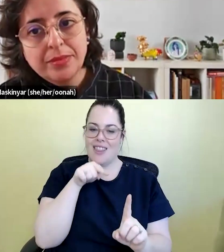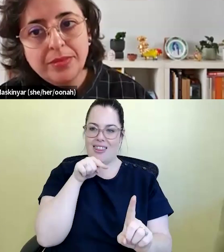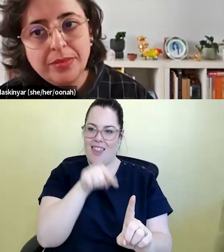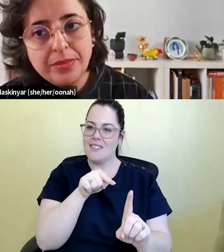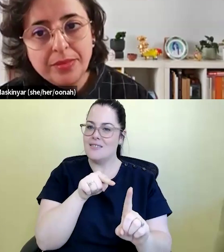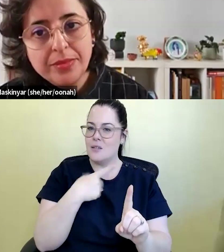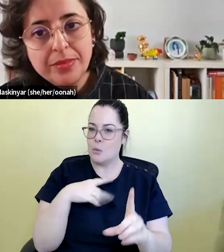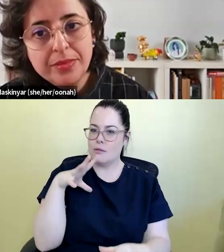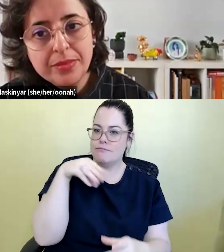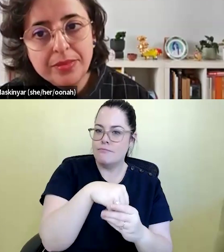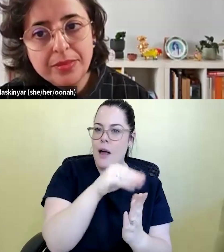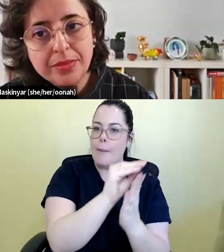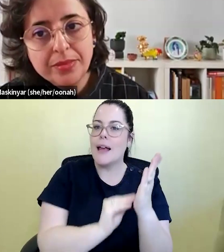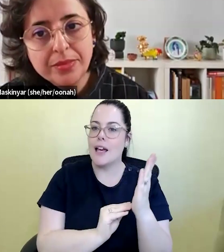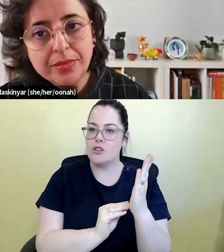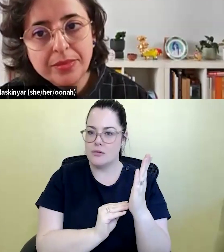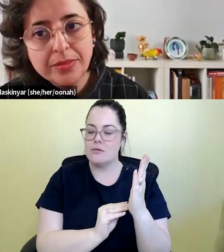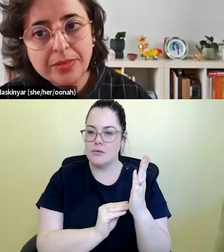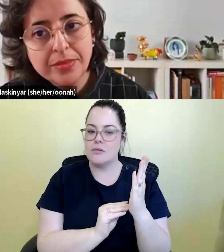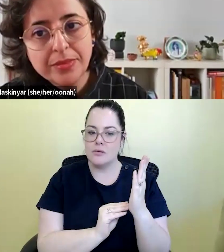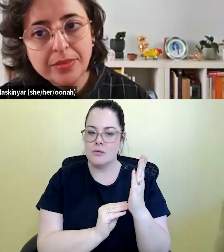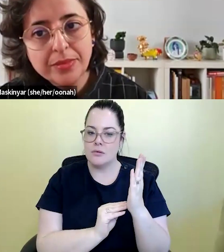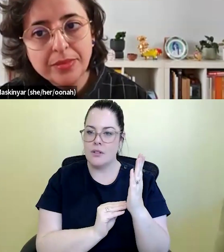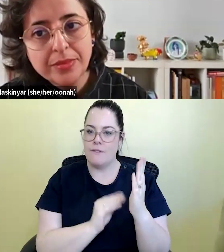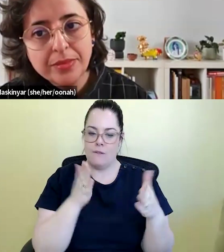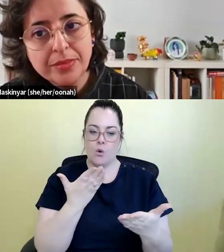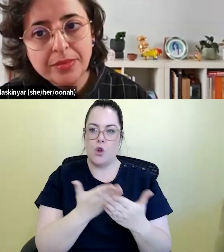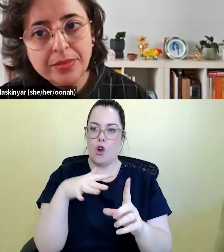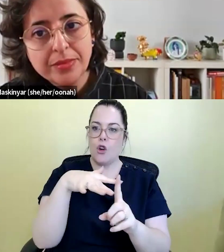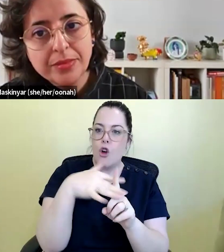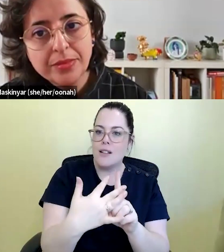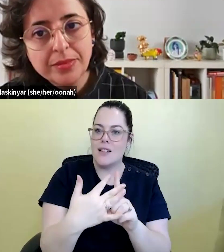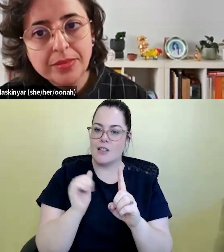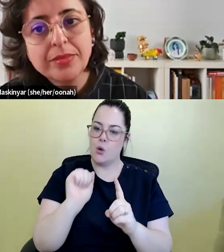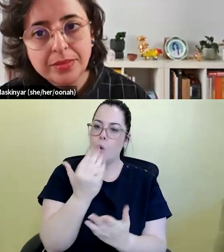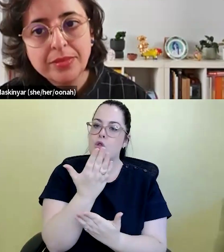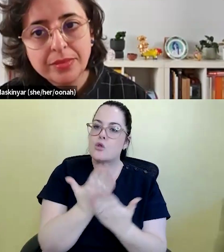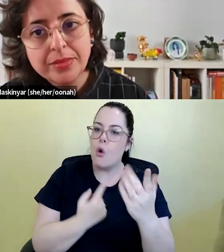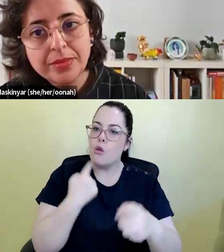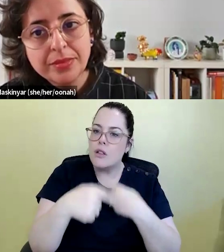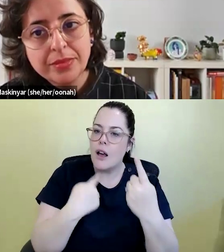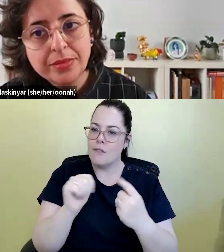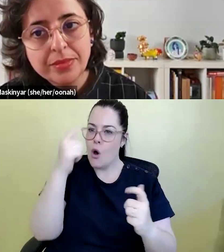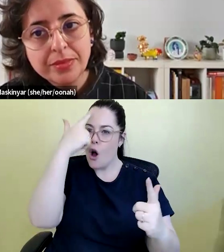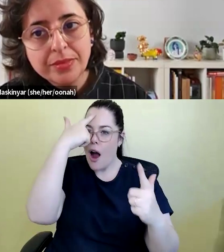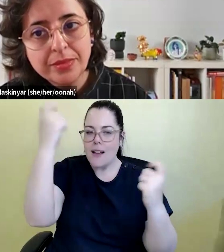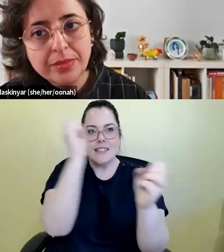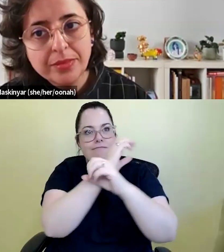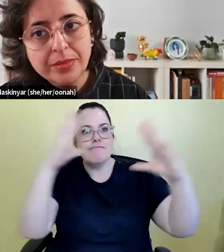that is around the table. So you need to focus on getting across that idea, what your work is and